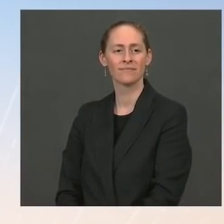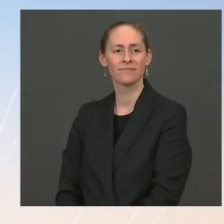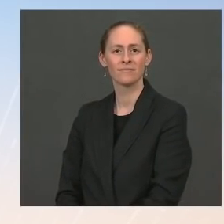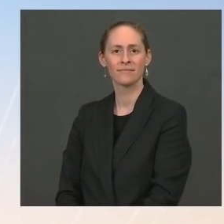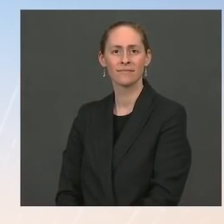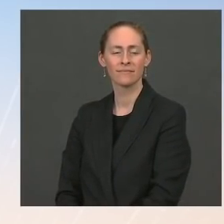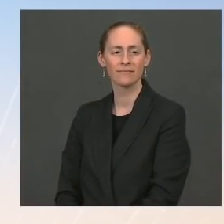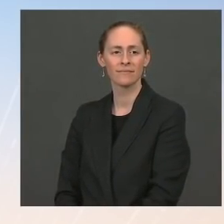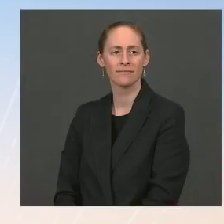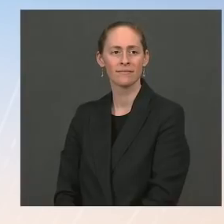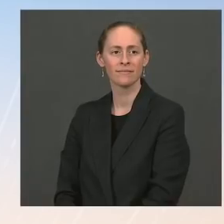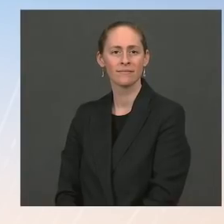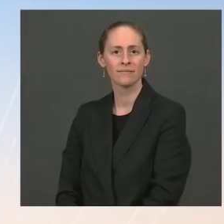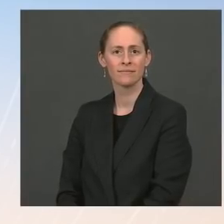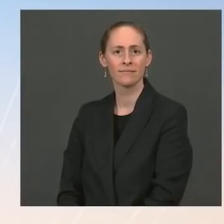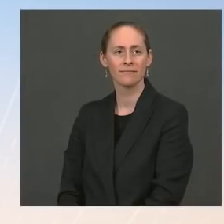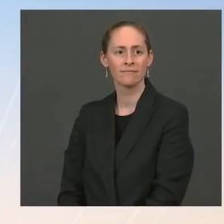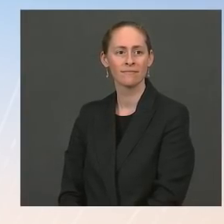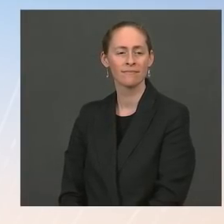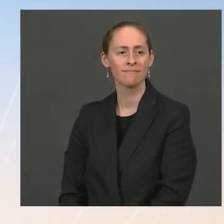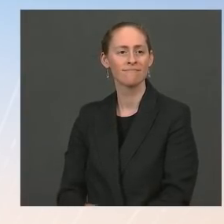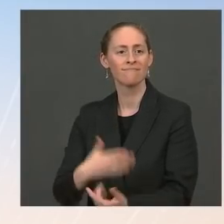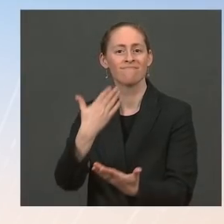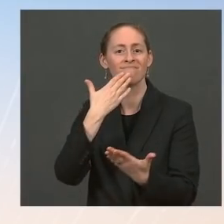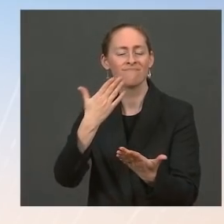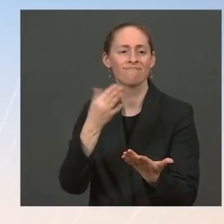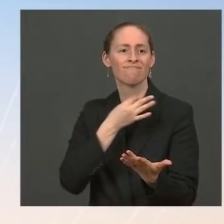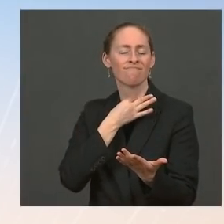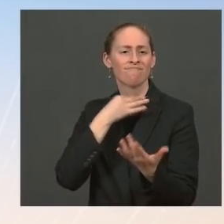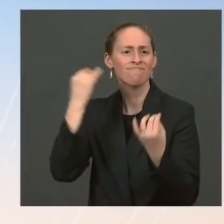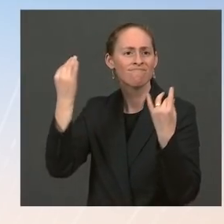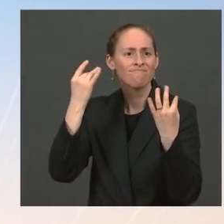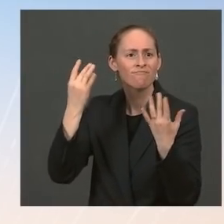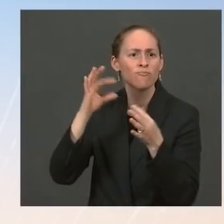energy; you said "organized crime"; of course, COVID; and certainly USMCA.